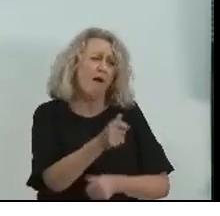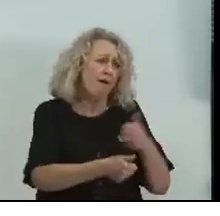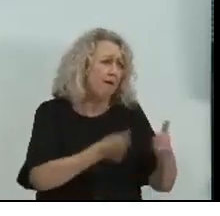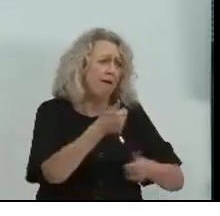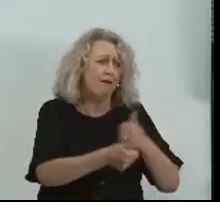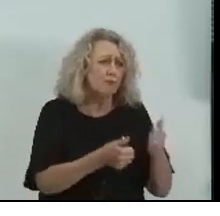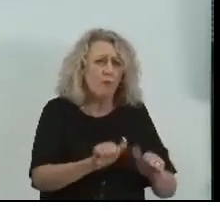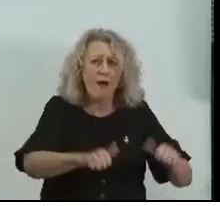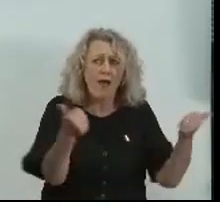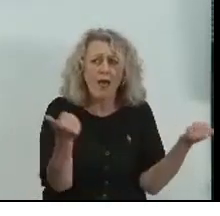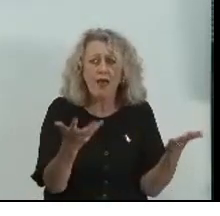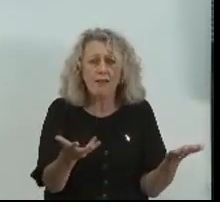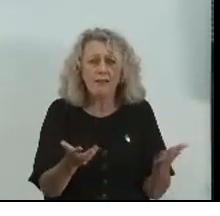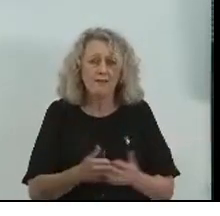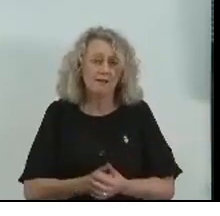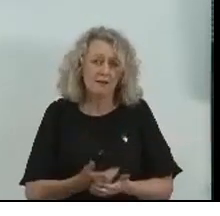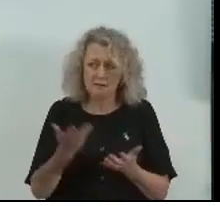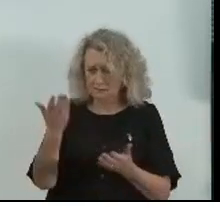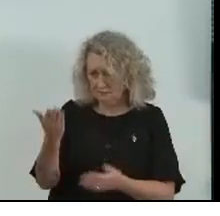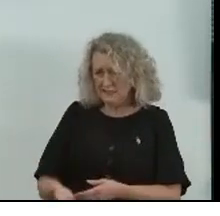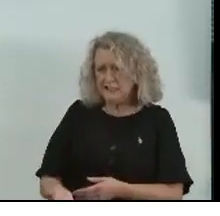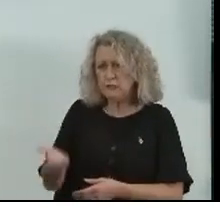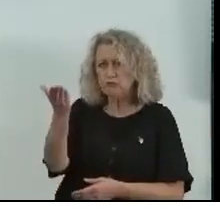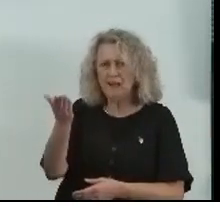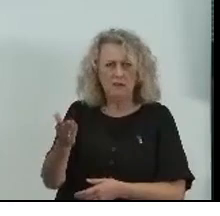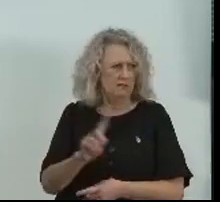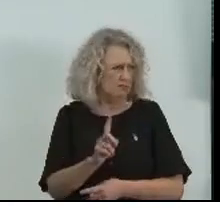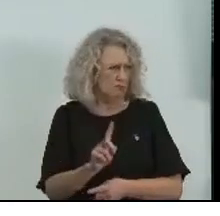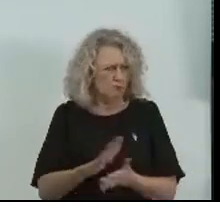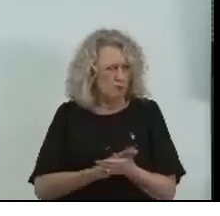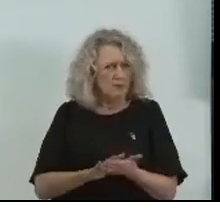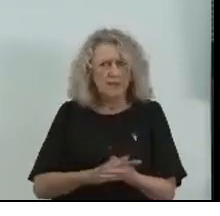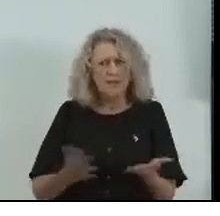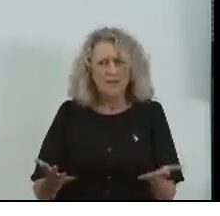considering instead doing what? None of them give a flame.